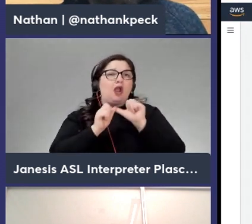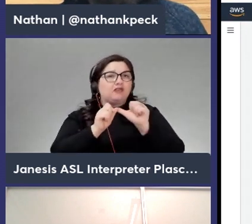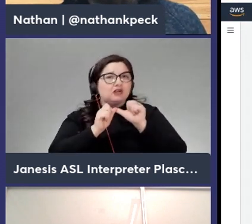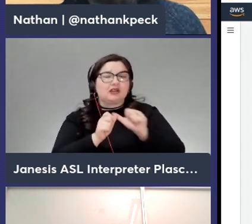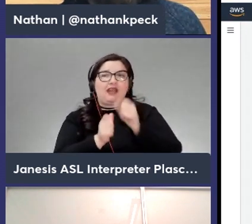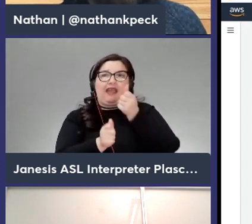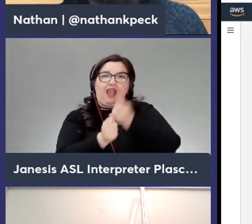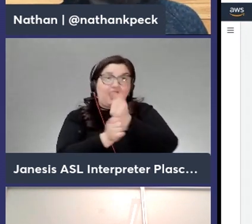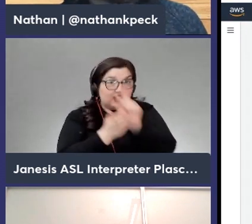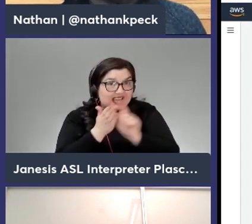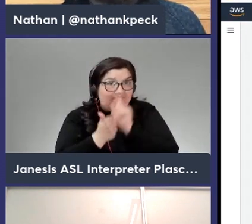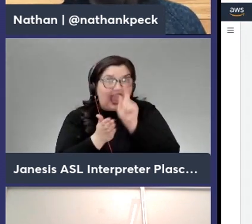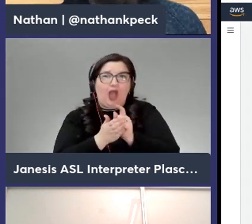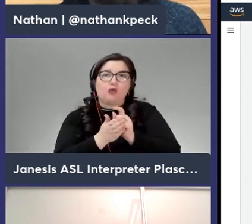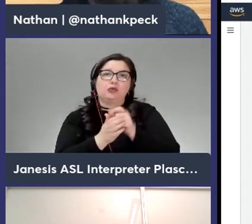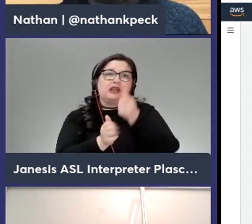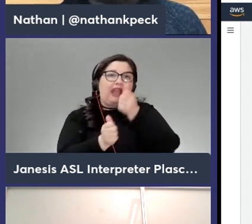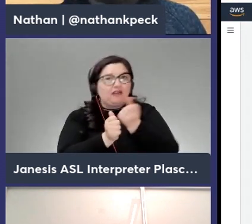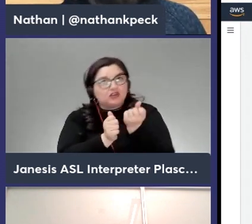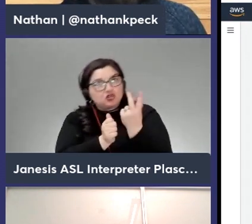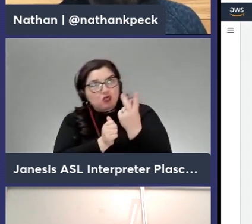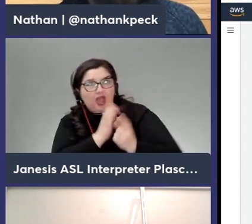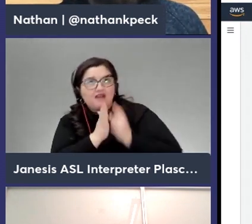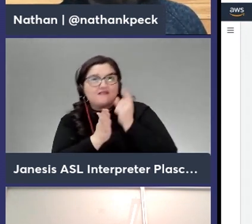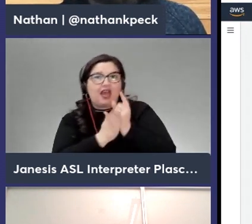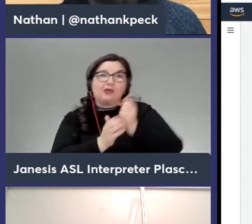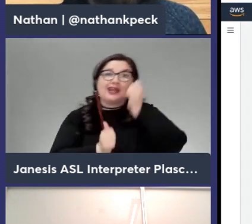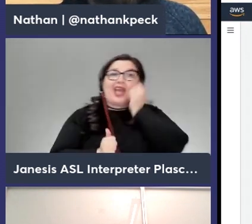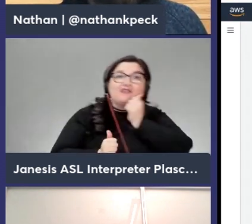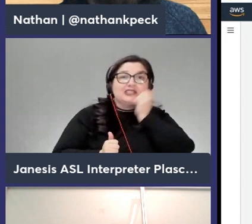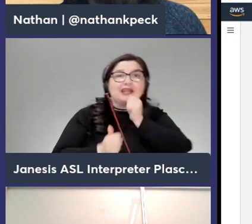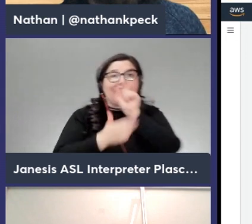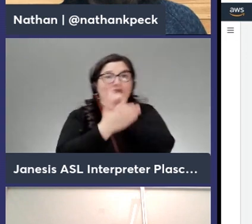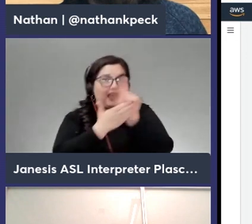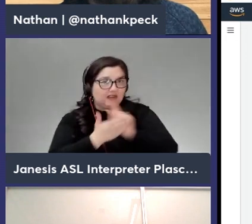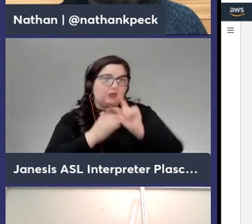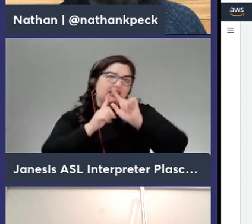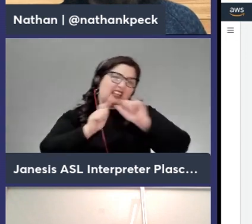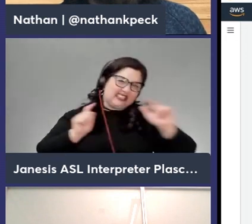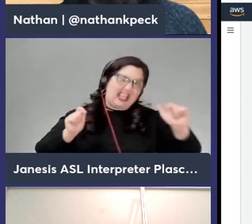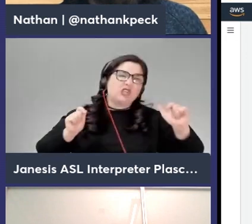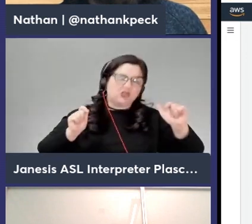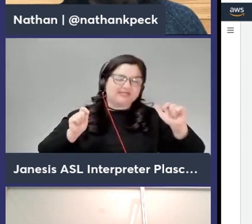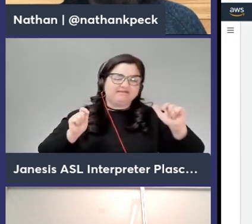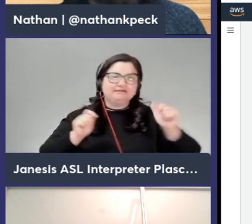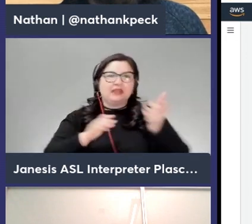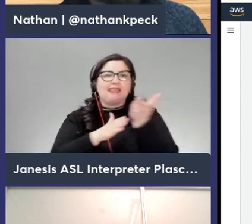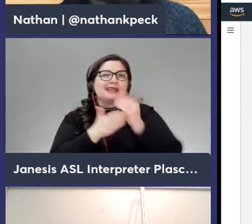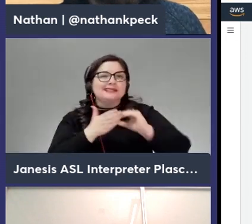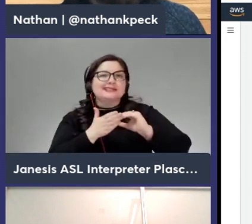or every 12 hours or in every day, every week, et cetera, so these are some of the frequencies you can specify